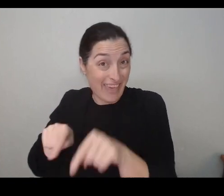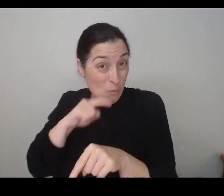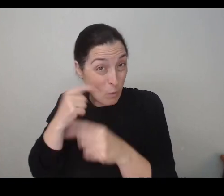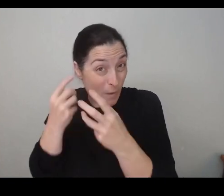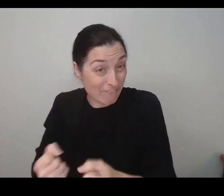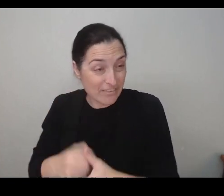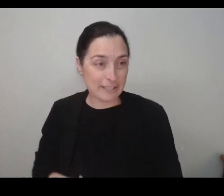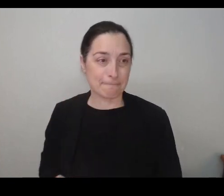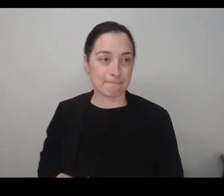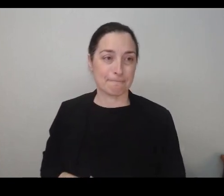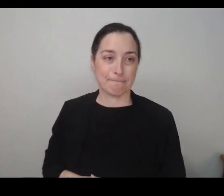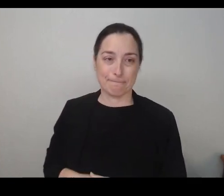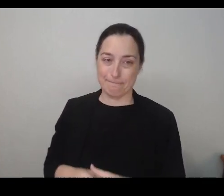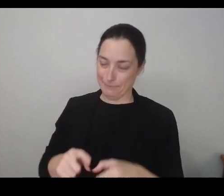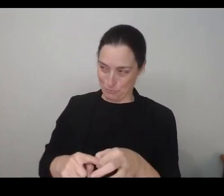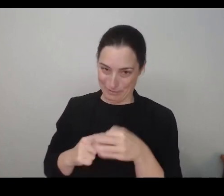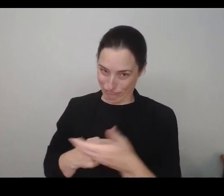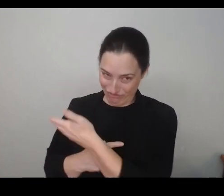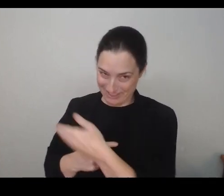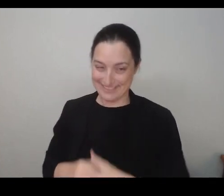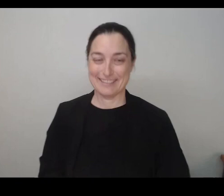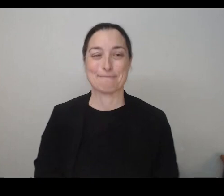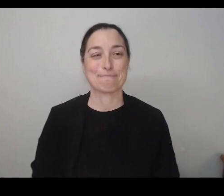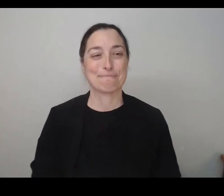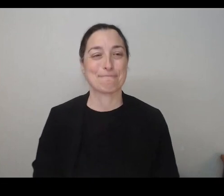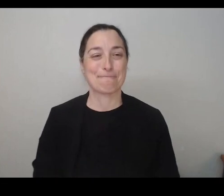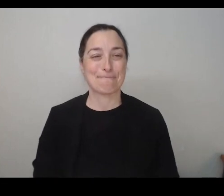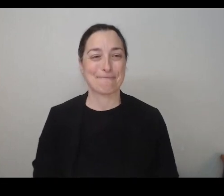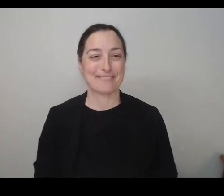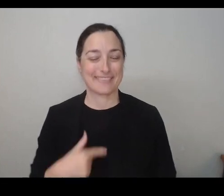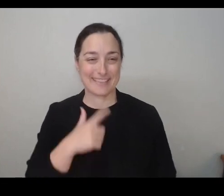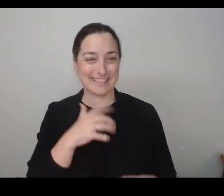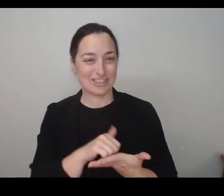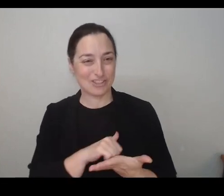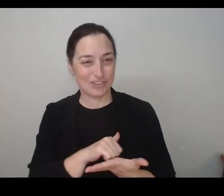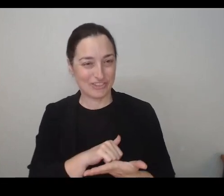The question is for you. Sorry. Yeah, thank you for this question,